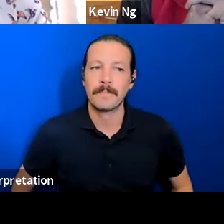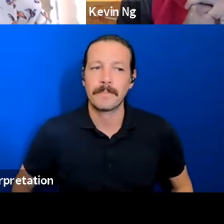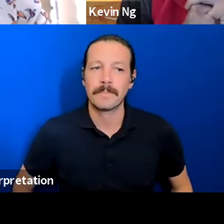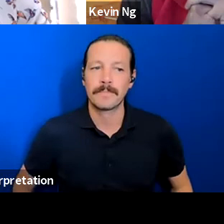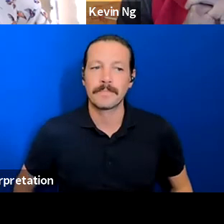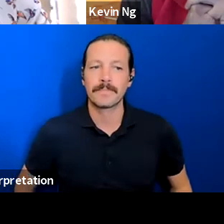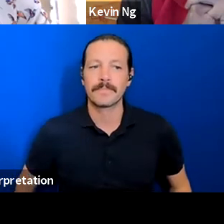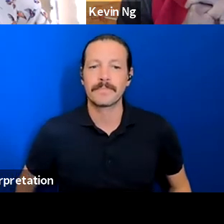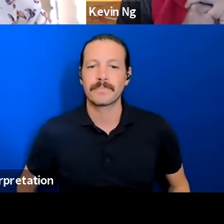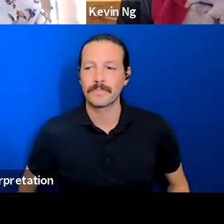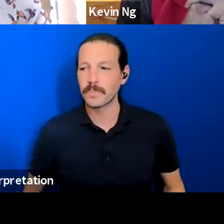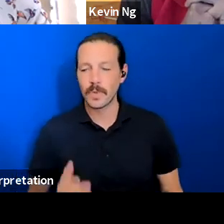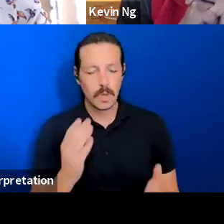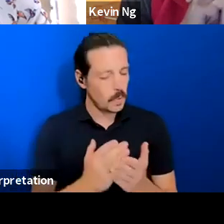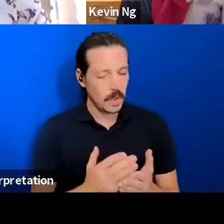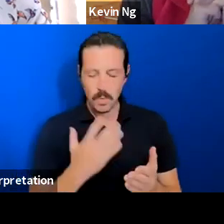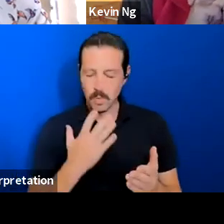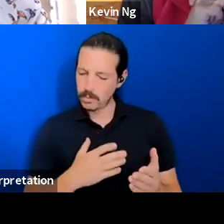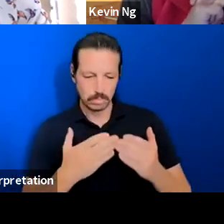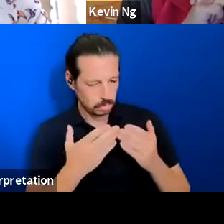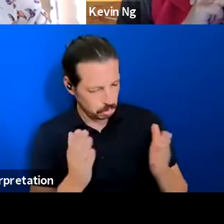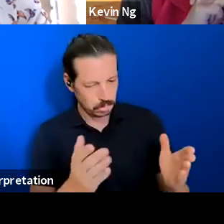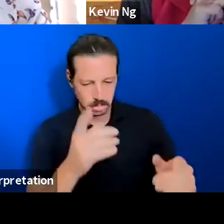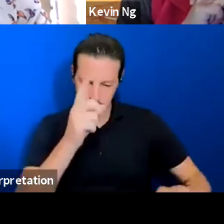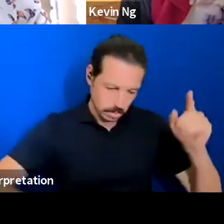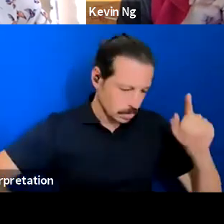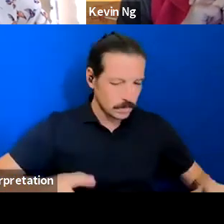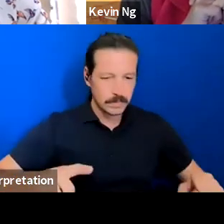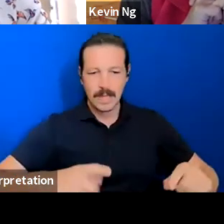age, experience, where you come from geographically, your cultural background.